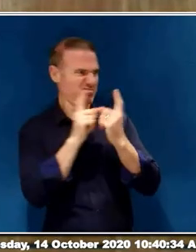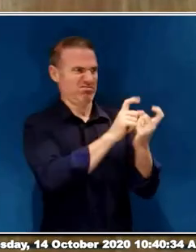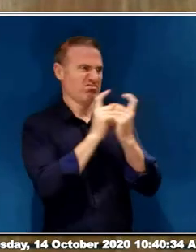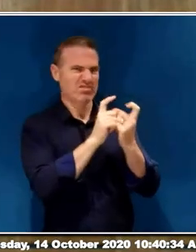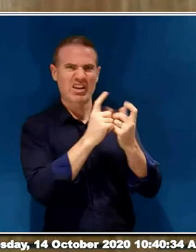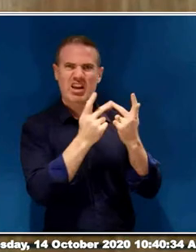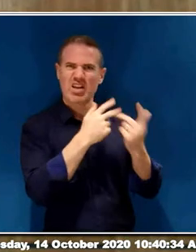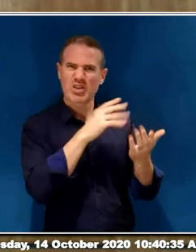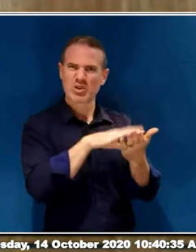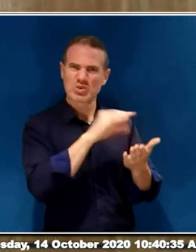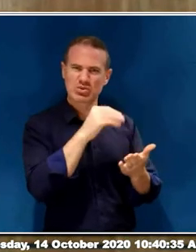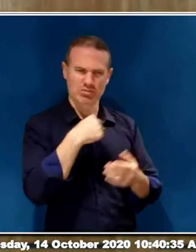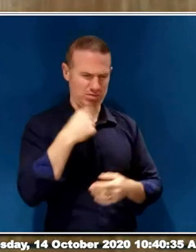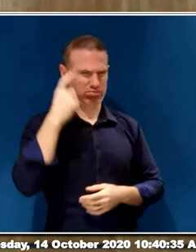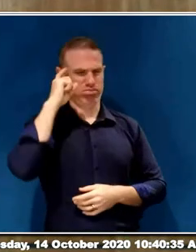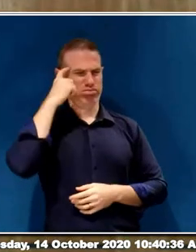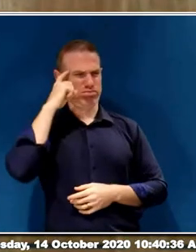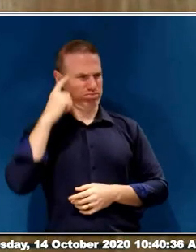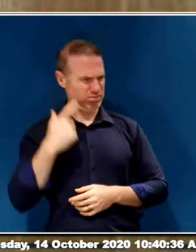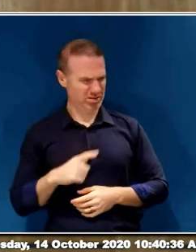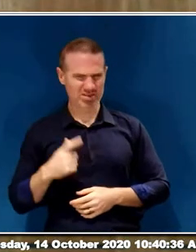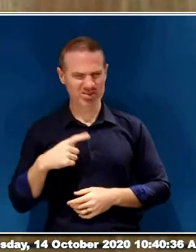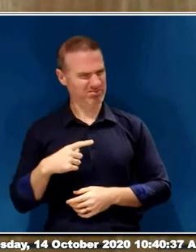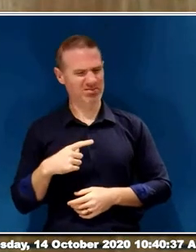He received a suspension for that.